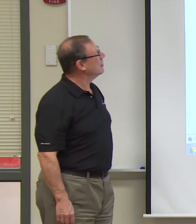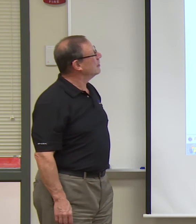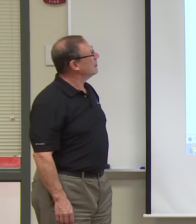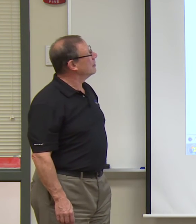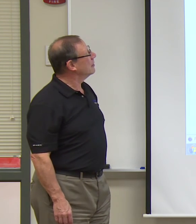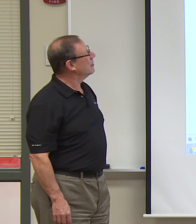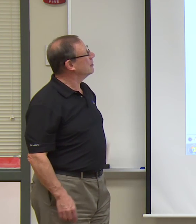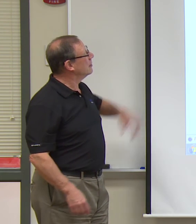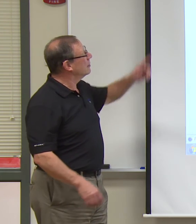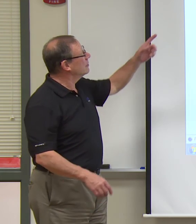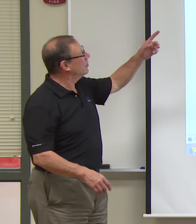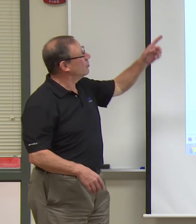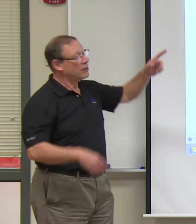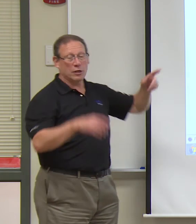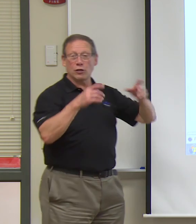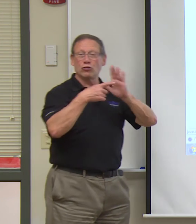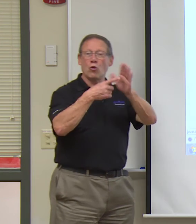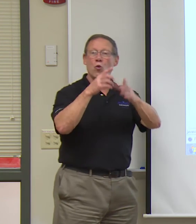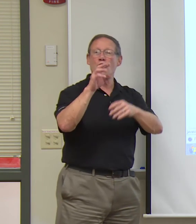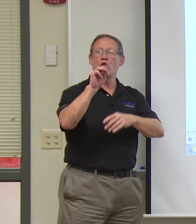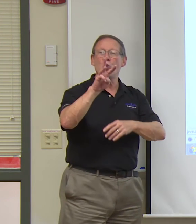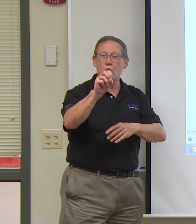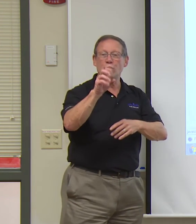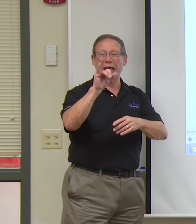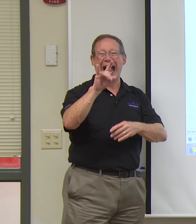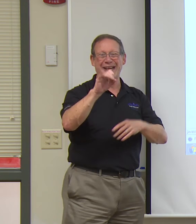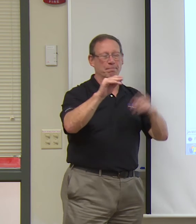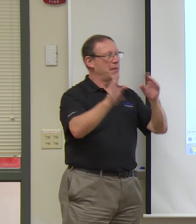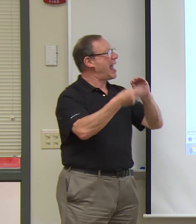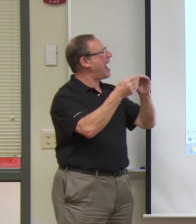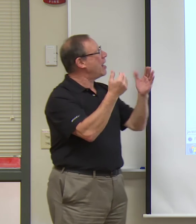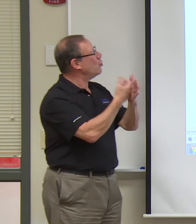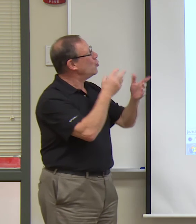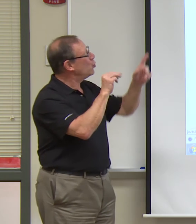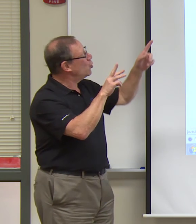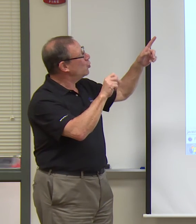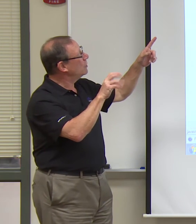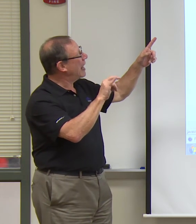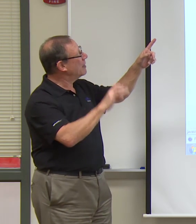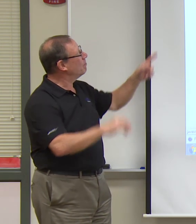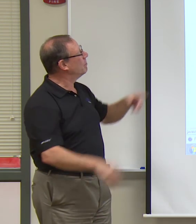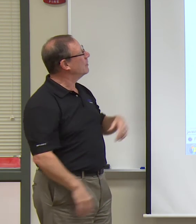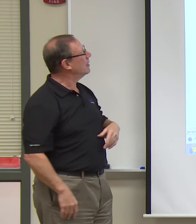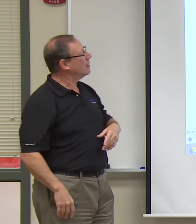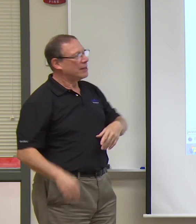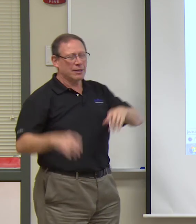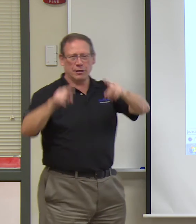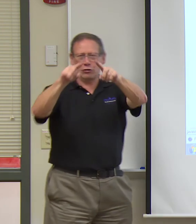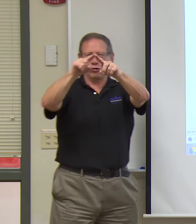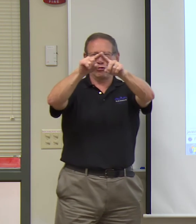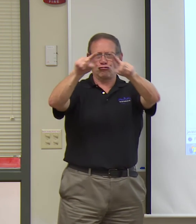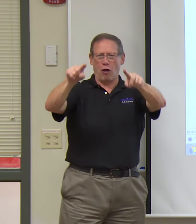so, to add a new news item, go to this downward-facing triangle, and usually--every place in myCourses,